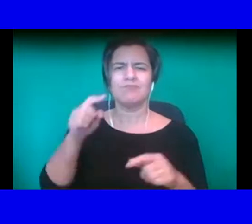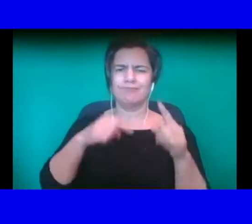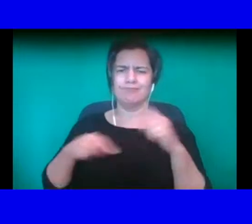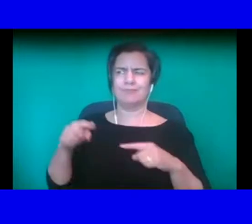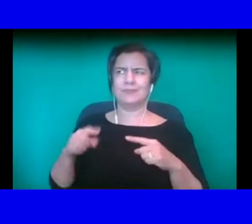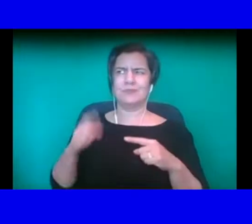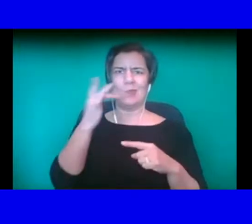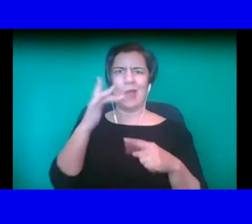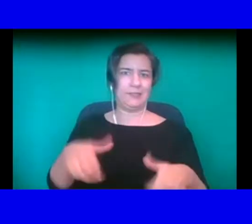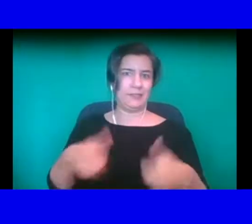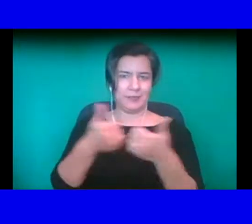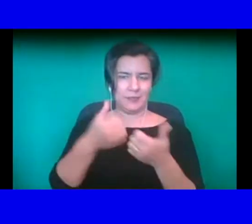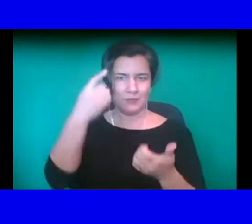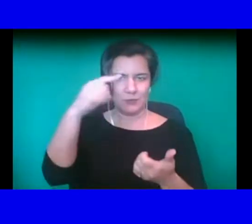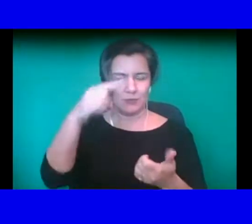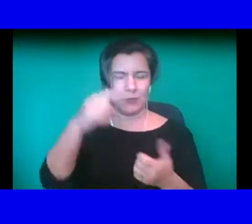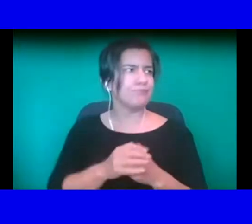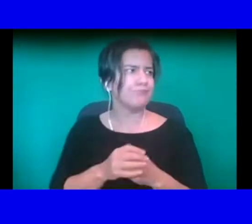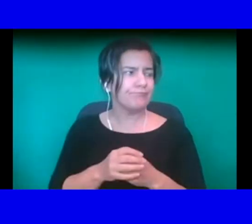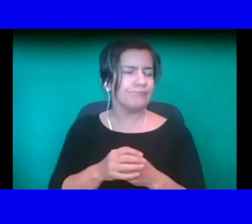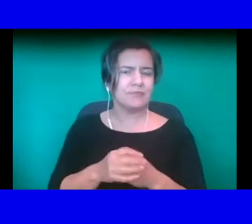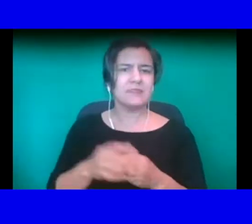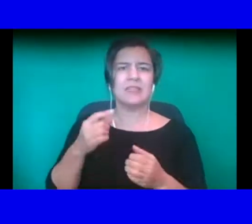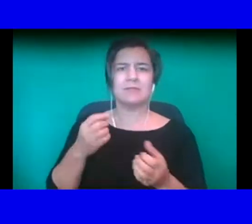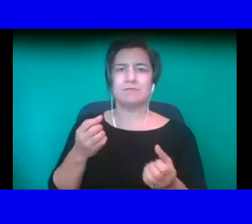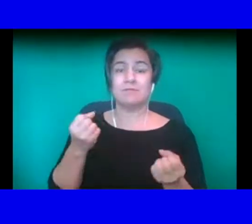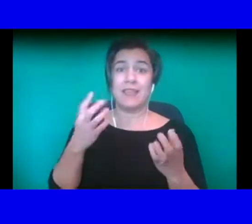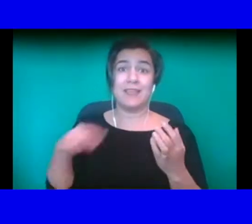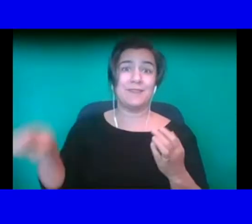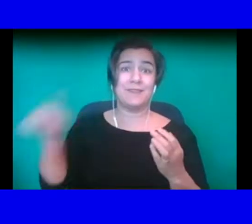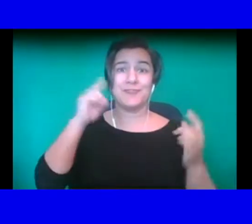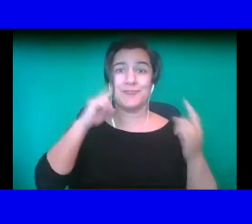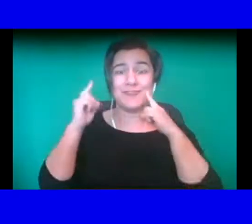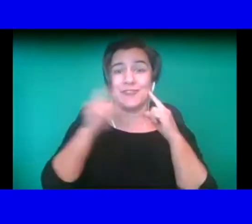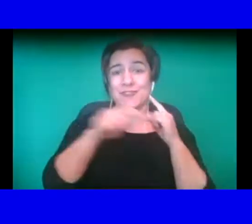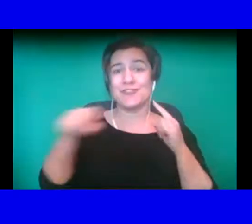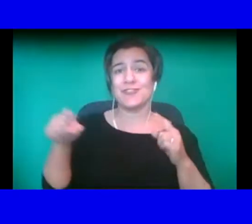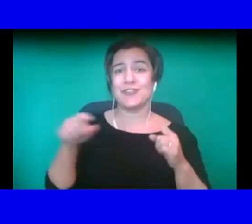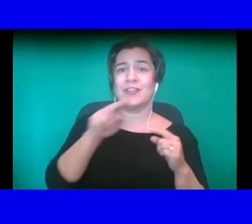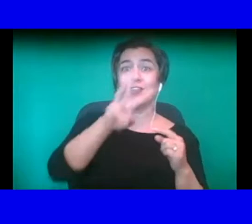I think, probably, many of you have heard about how, in the news or experience yourself,